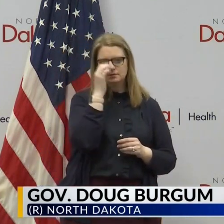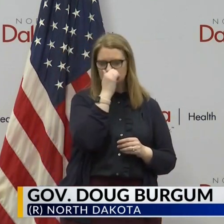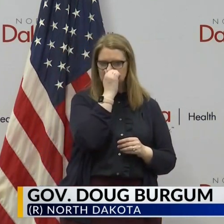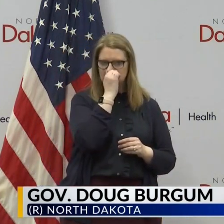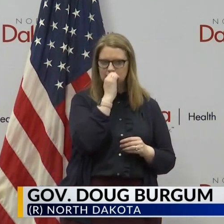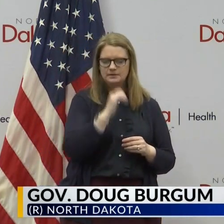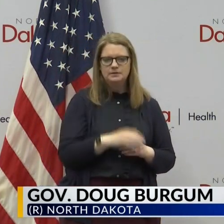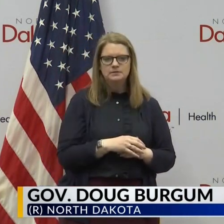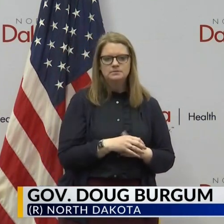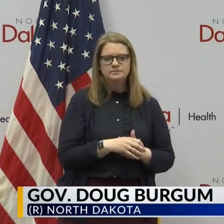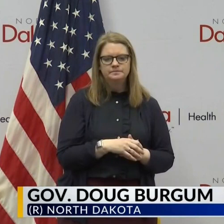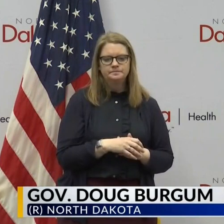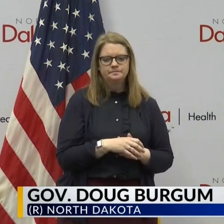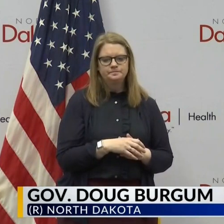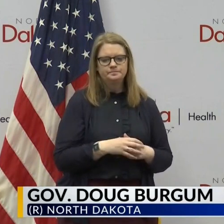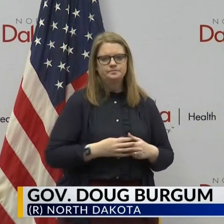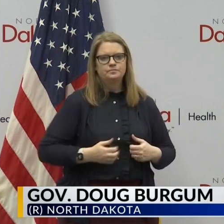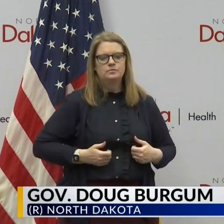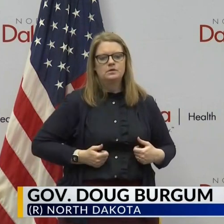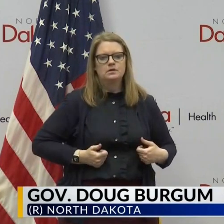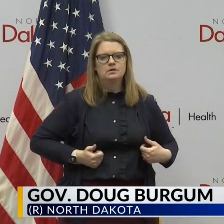THE FINAL UPDATE BEFORE WE HEAD